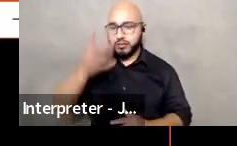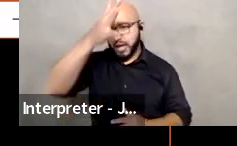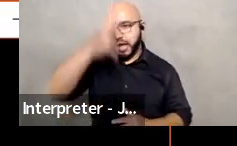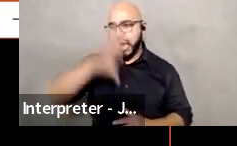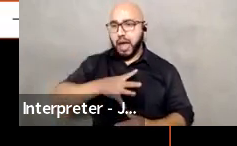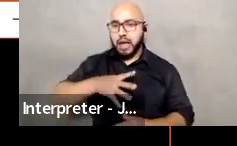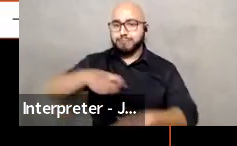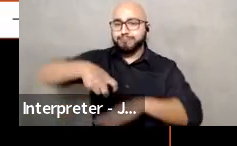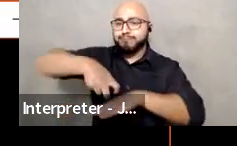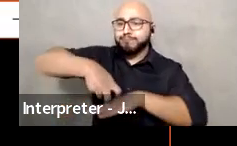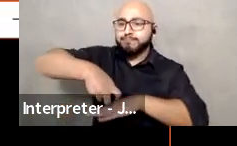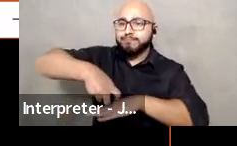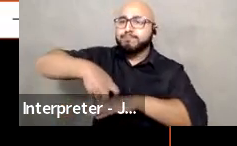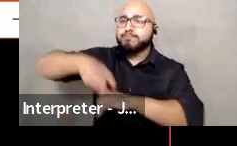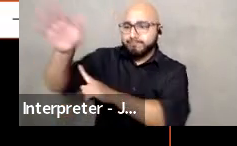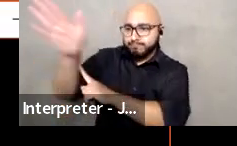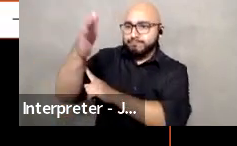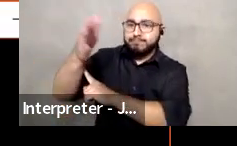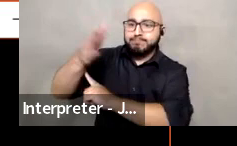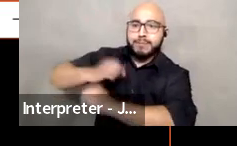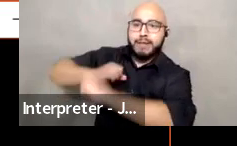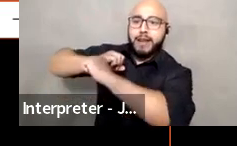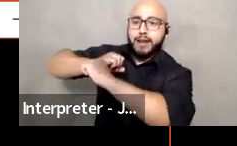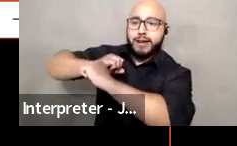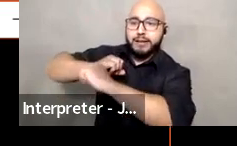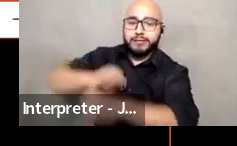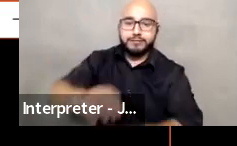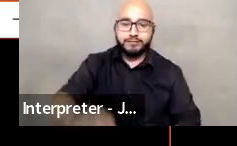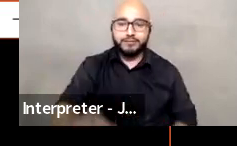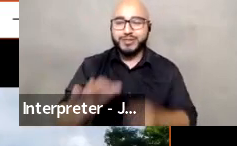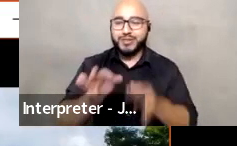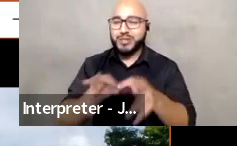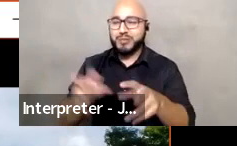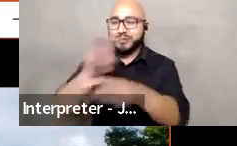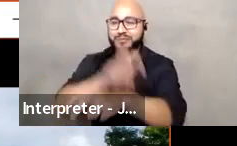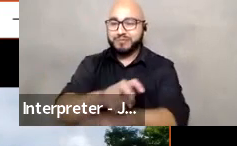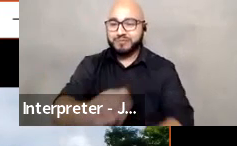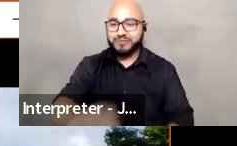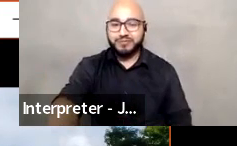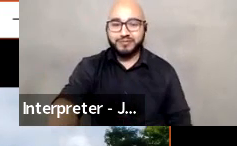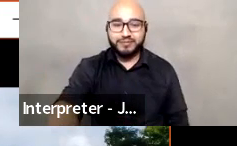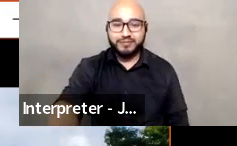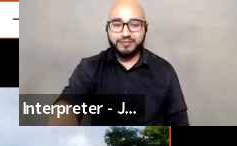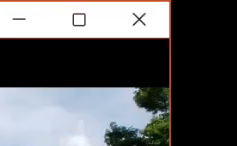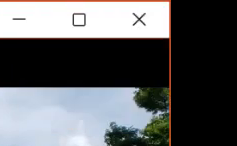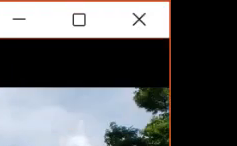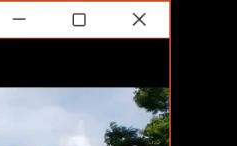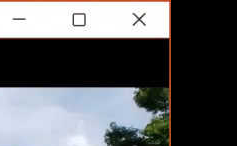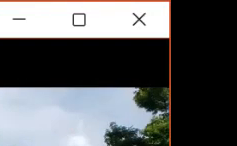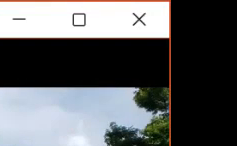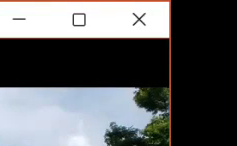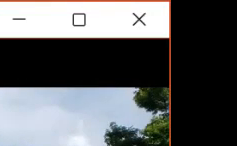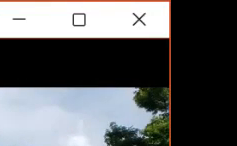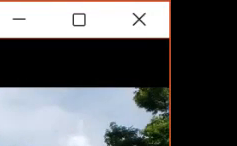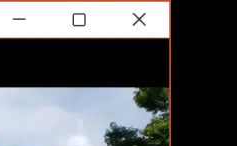you know, defending it. In the end, they removed it. That's a picture of the. The Circle now.